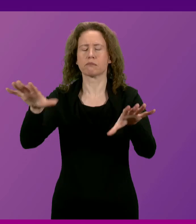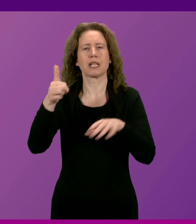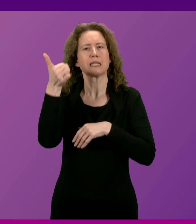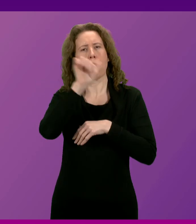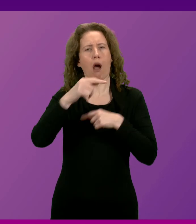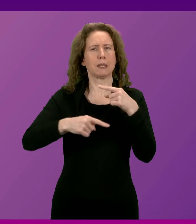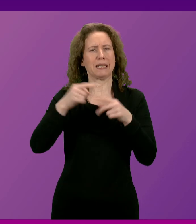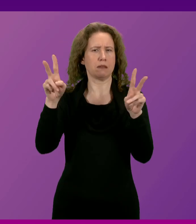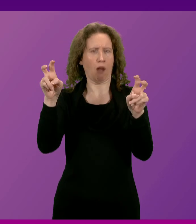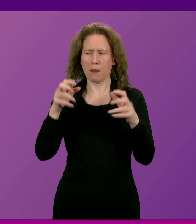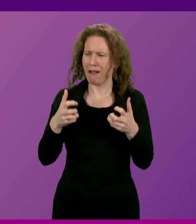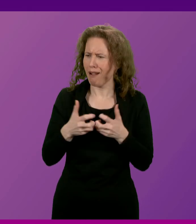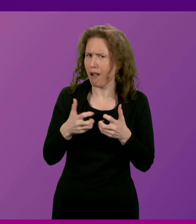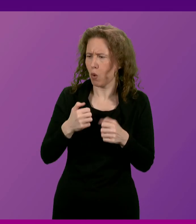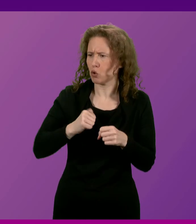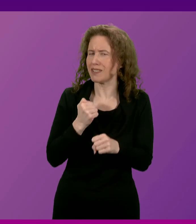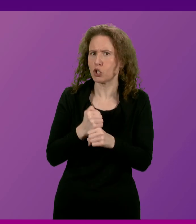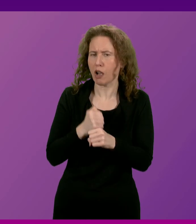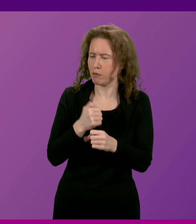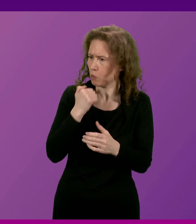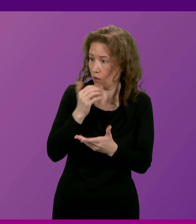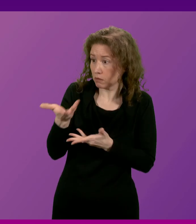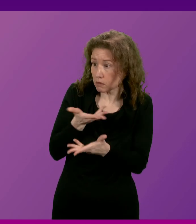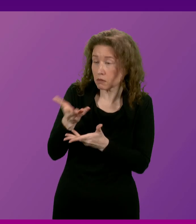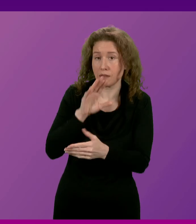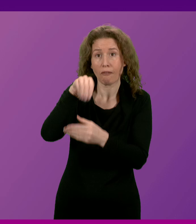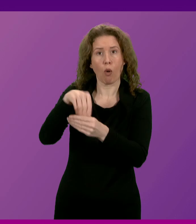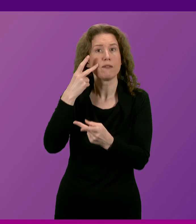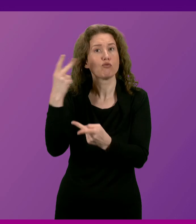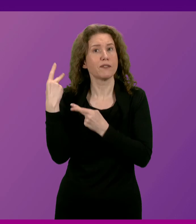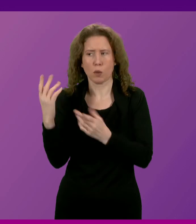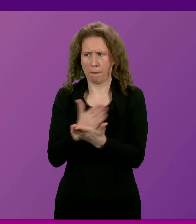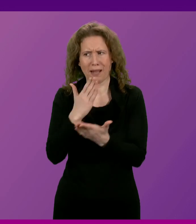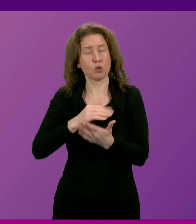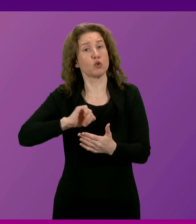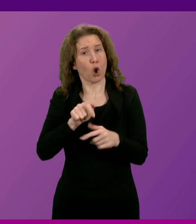how will the Scottish Government seek to engage in the review to ensure that Scottish consumers are protected?